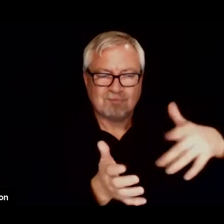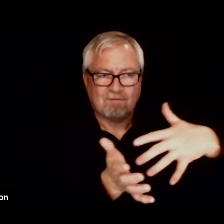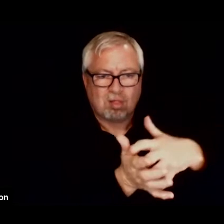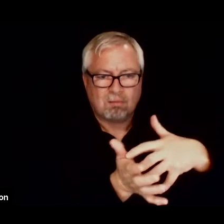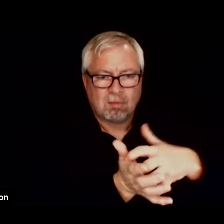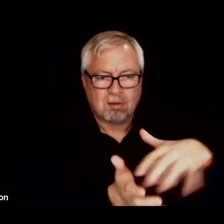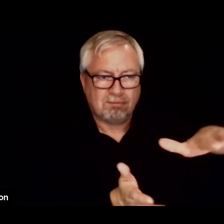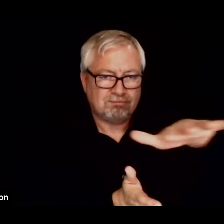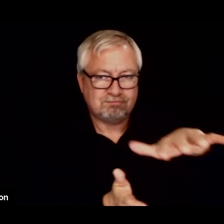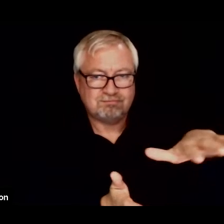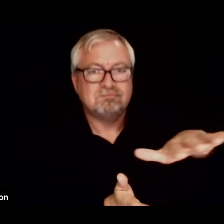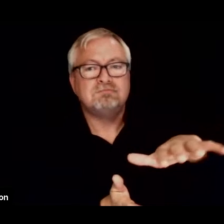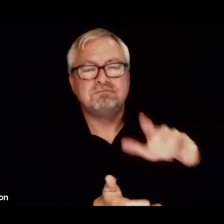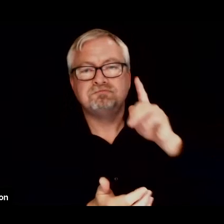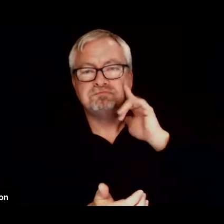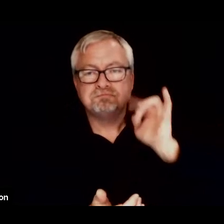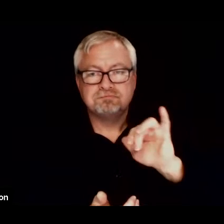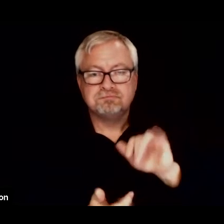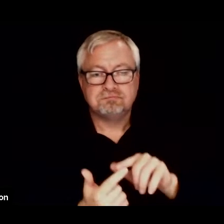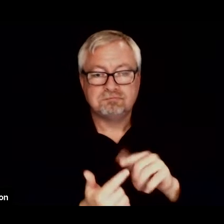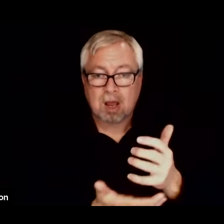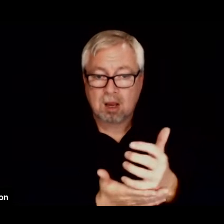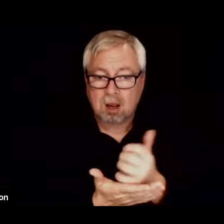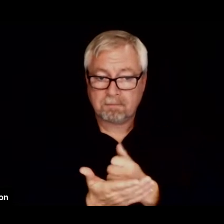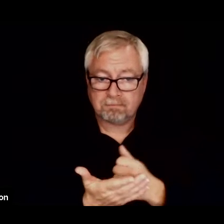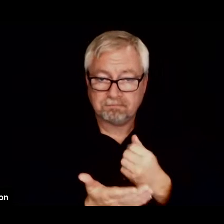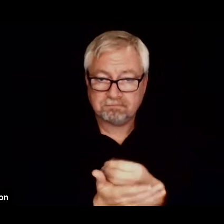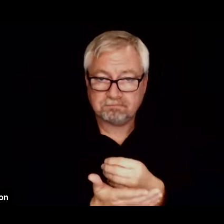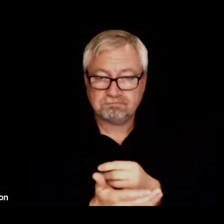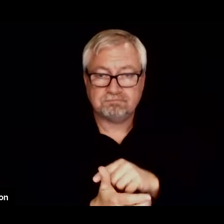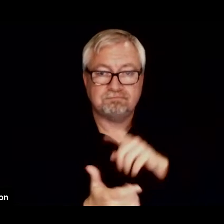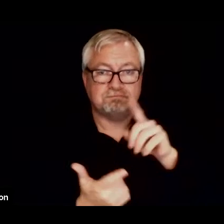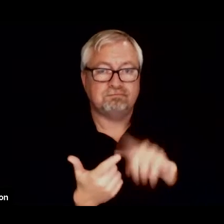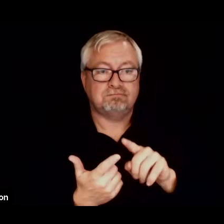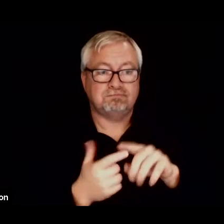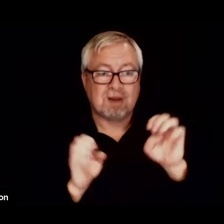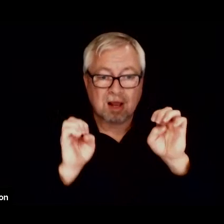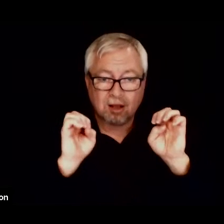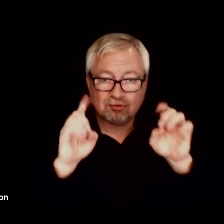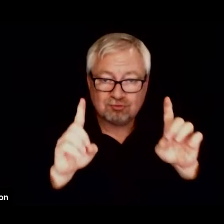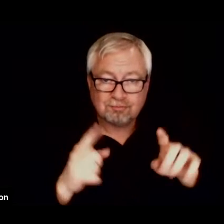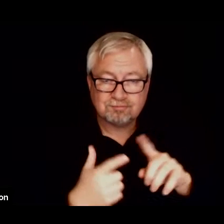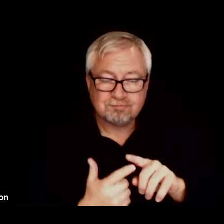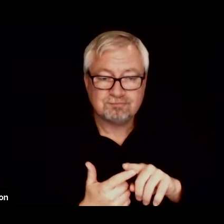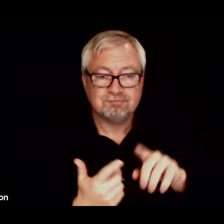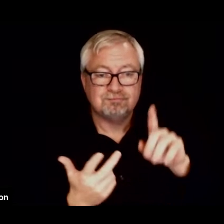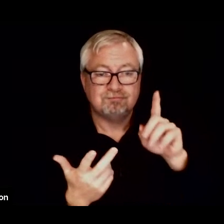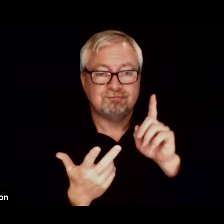education minority status uh you know type of housing access to vehicle